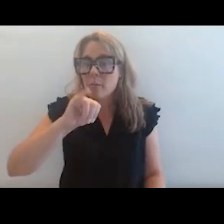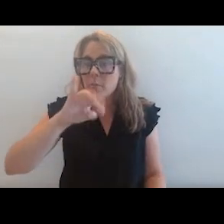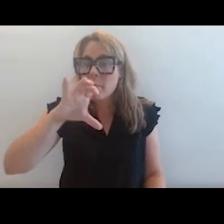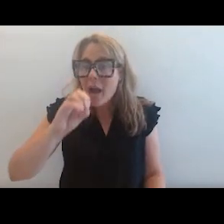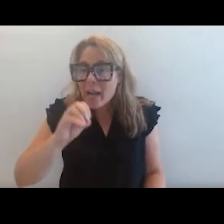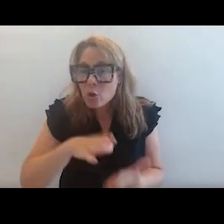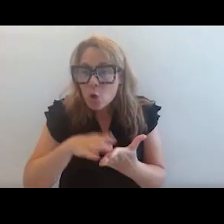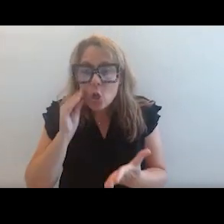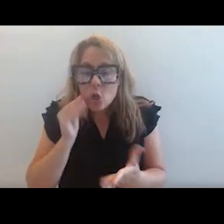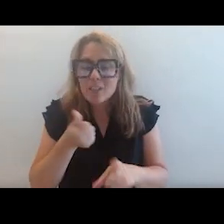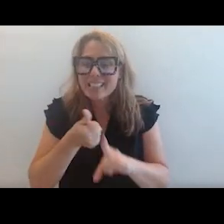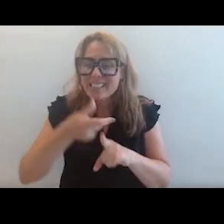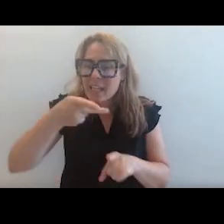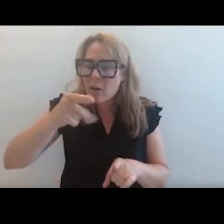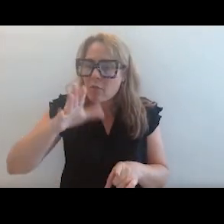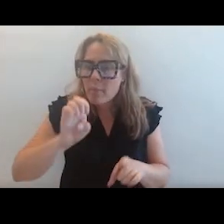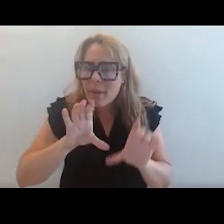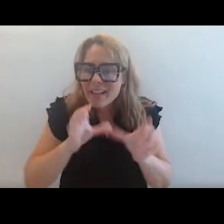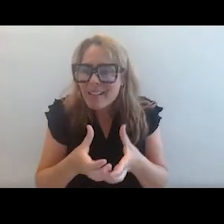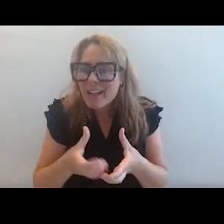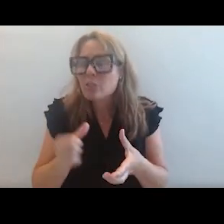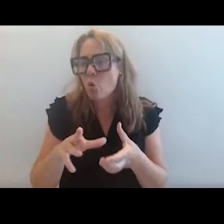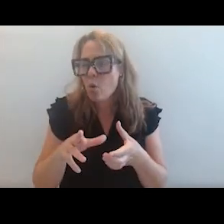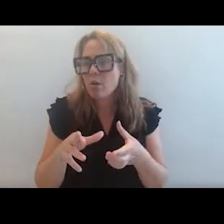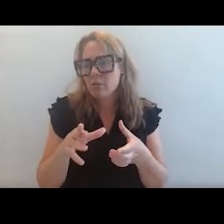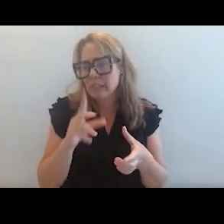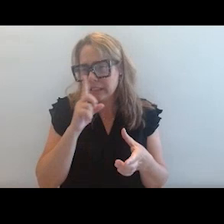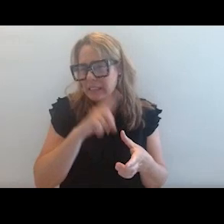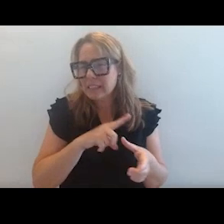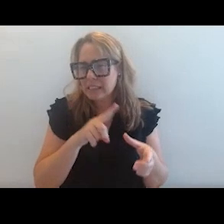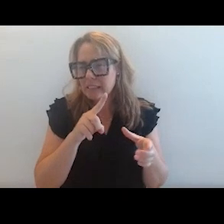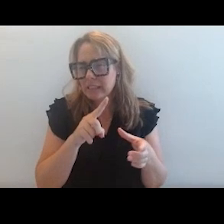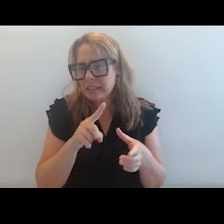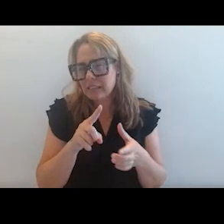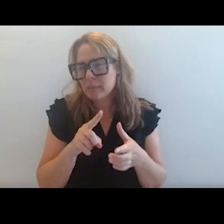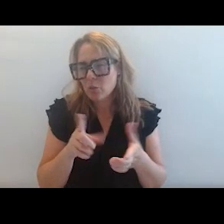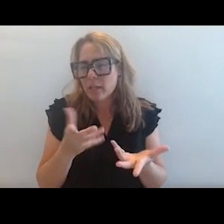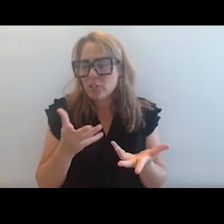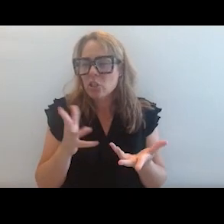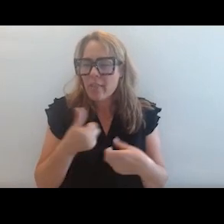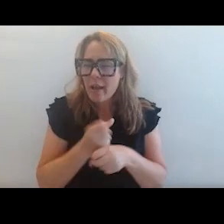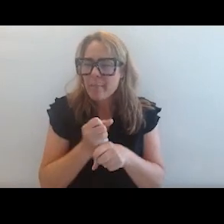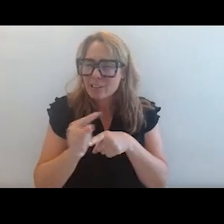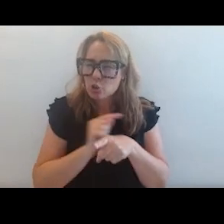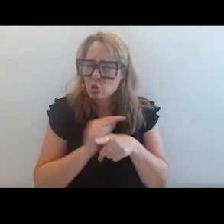Whether it’s microlearning, self-paced courses, or simulations, these formats